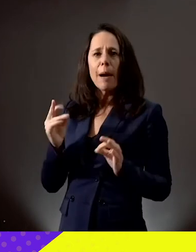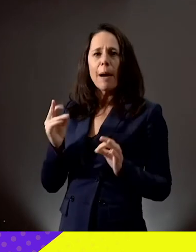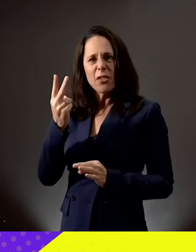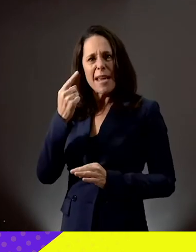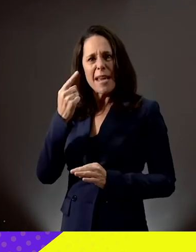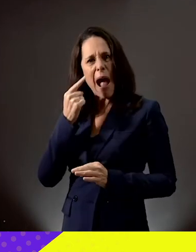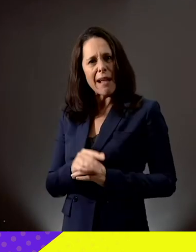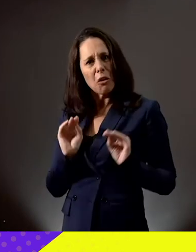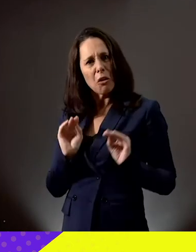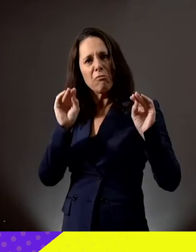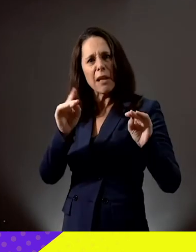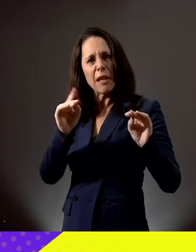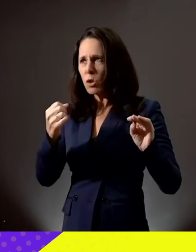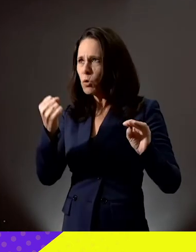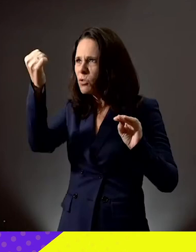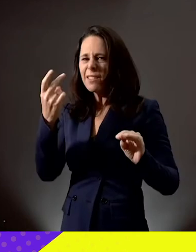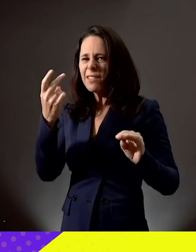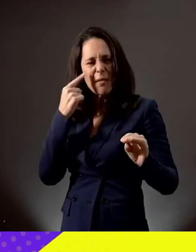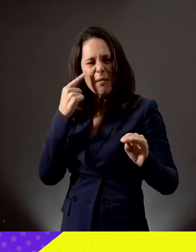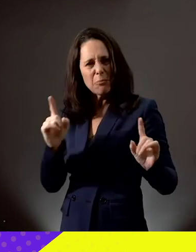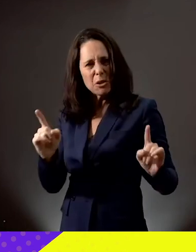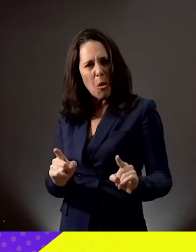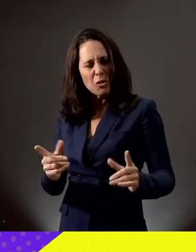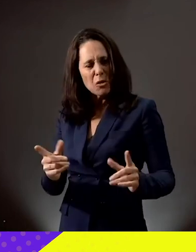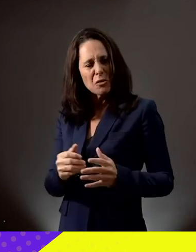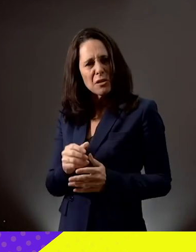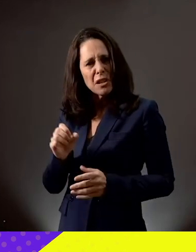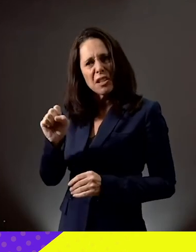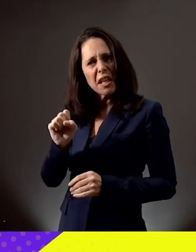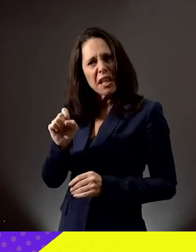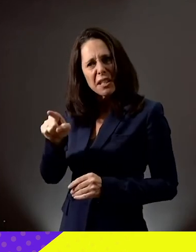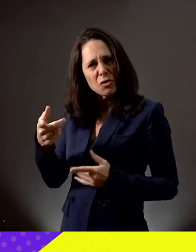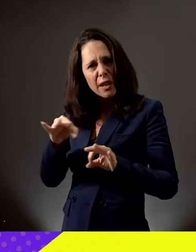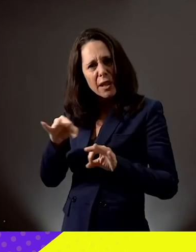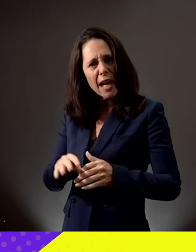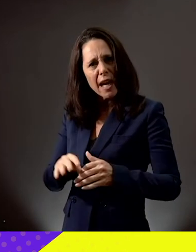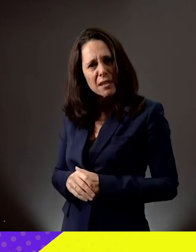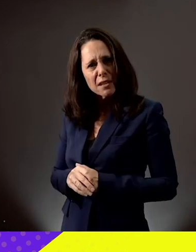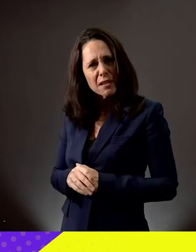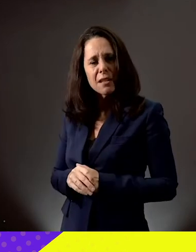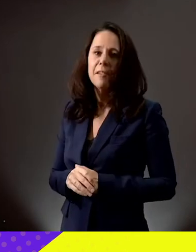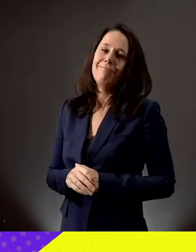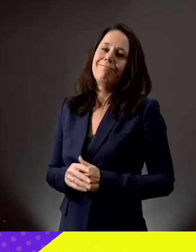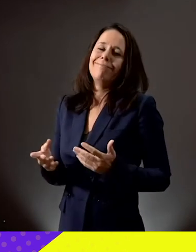Isn't two months too short for a training like that? That's exactly what we thought when we started.